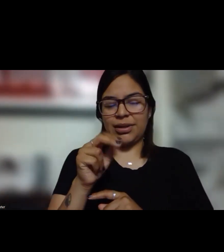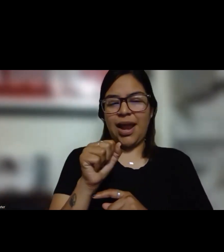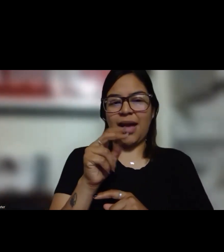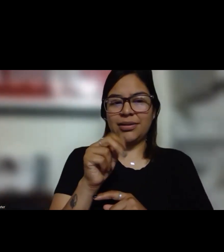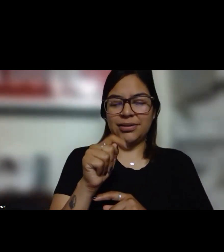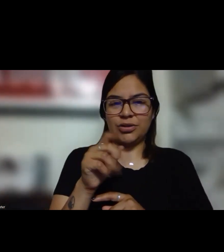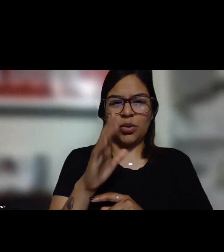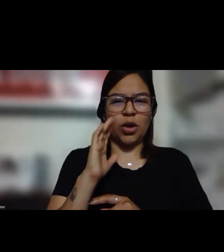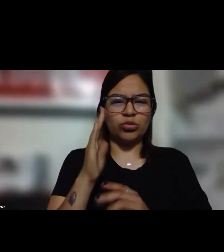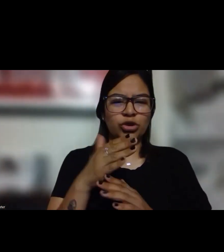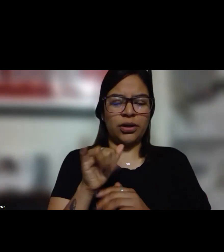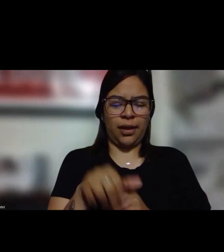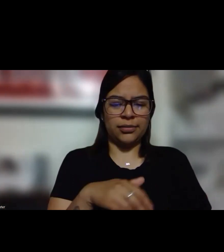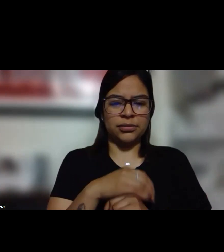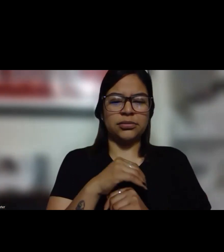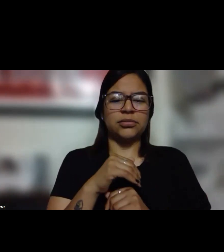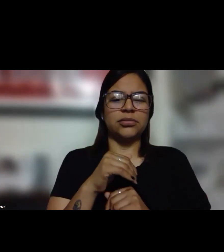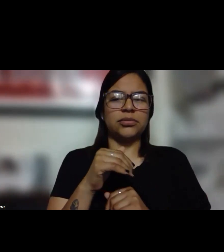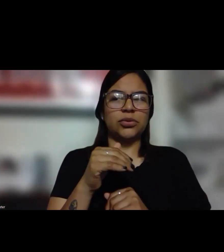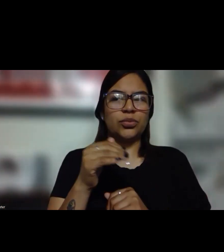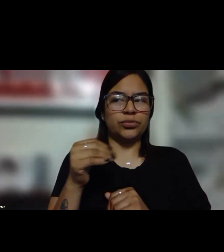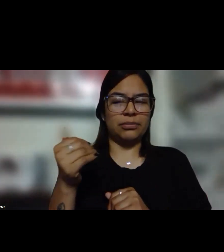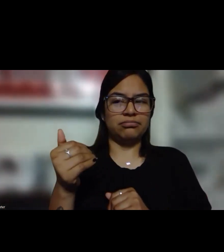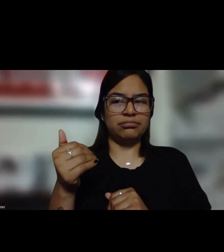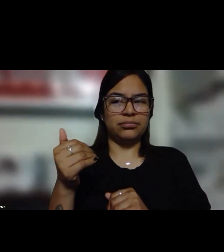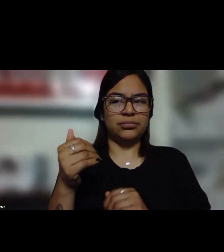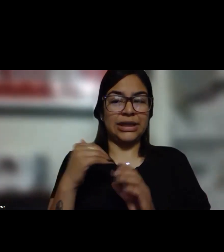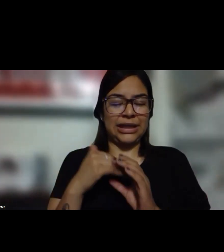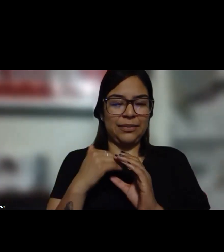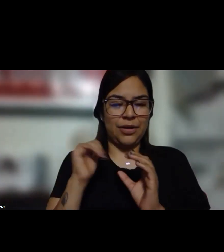so I'll be sure to and they've sent them over to me so I'll be sure to share it with a committee